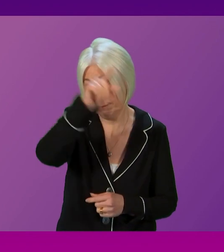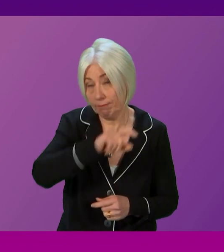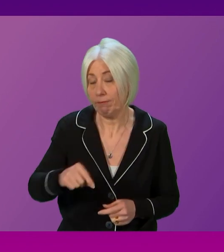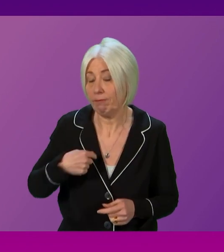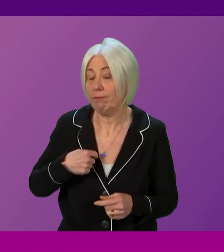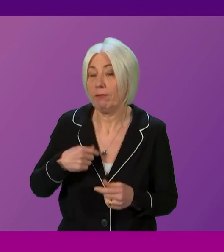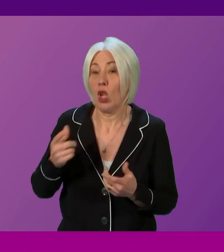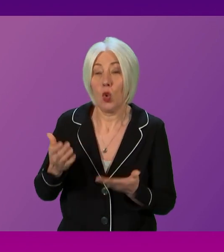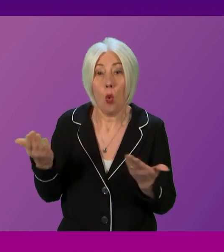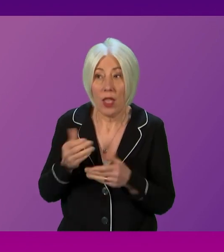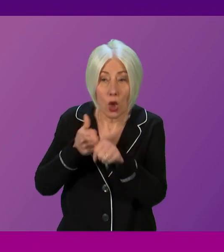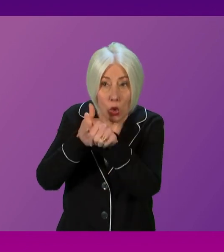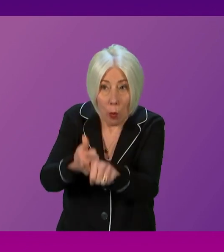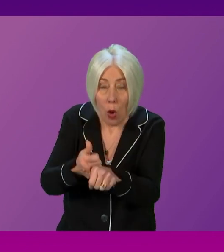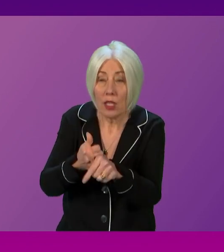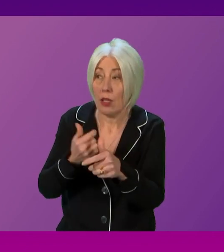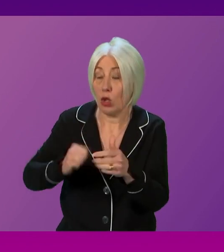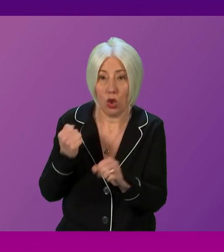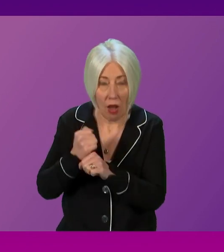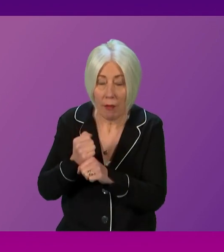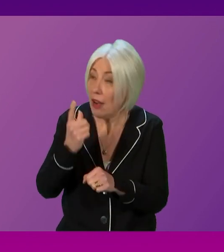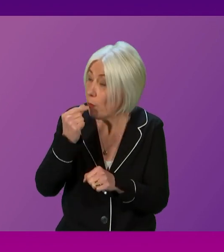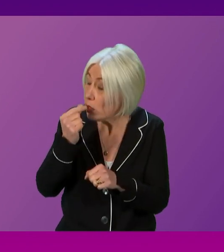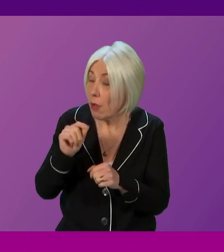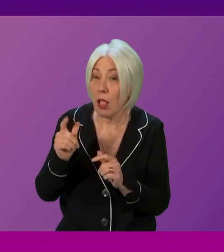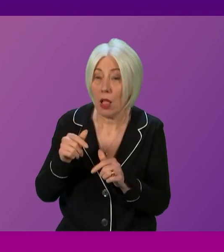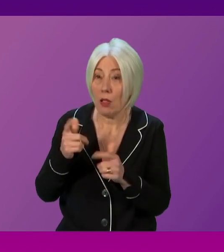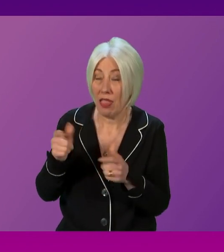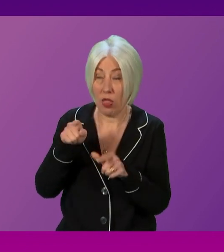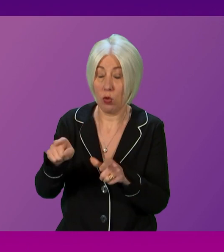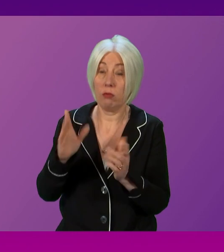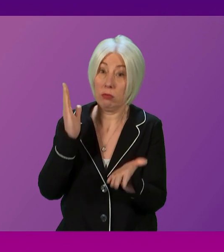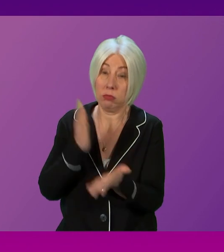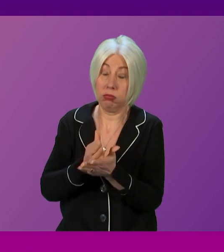where necessary and appropriate by the Scottish Government, to address those very real concerns.